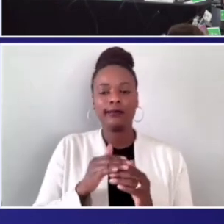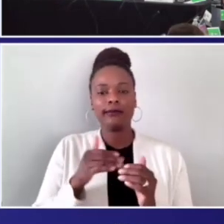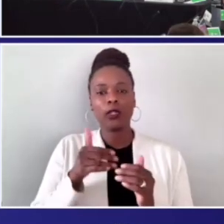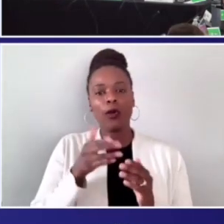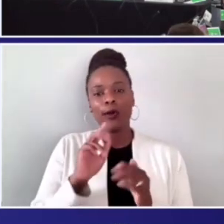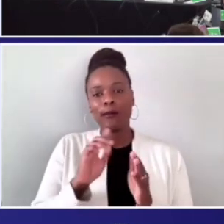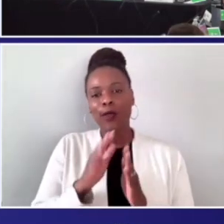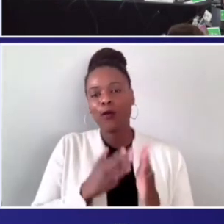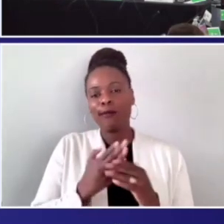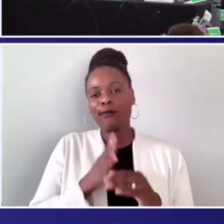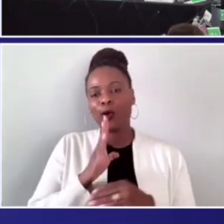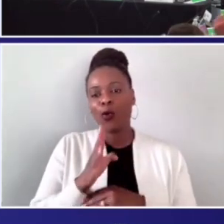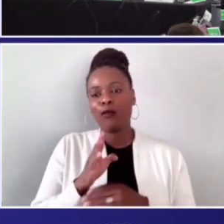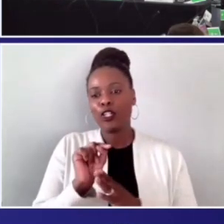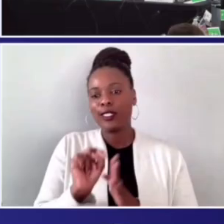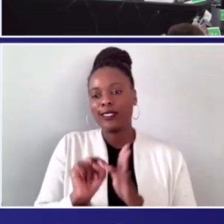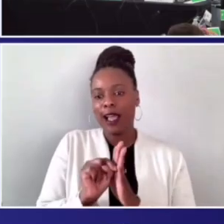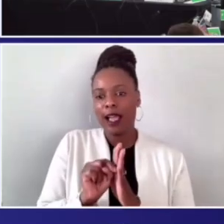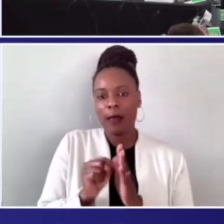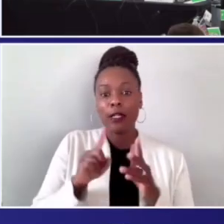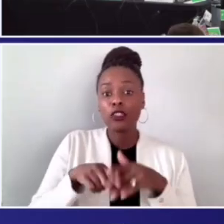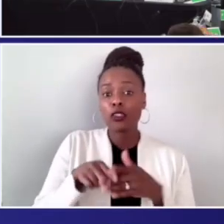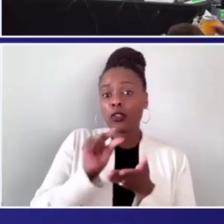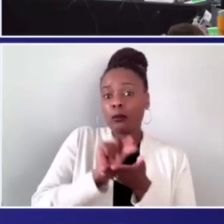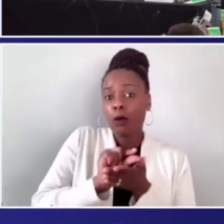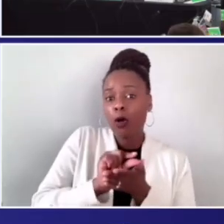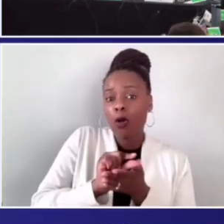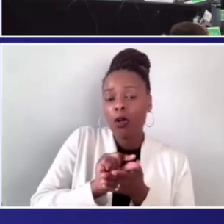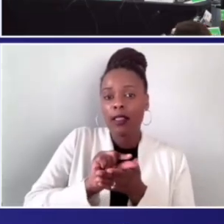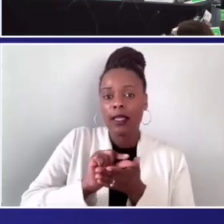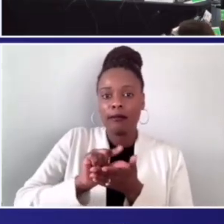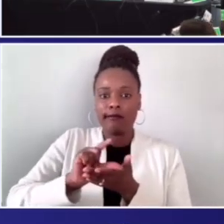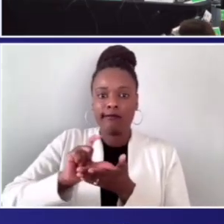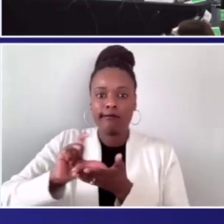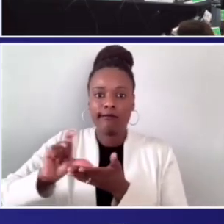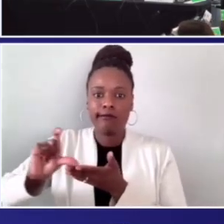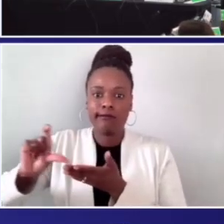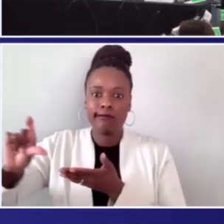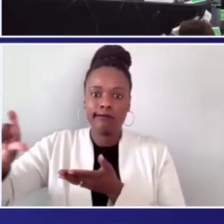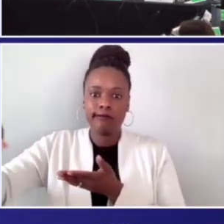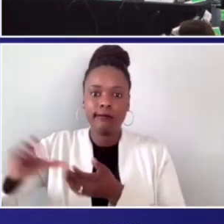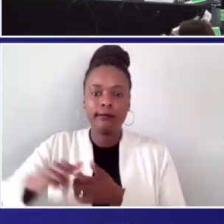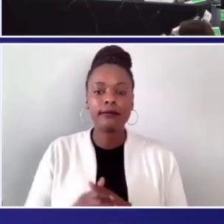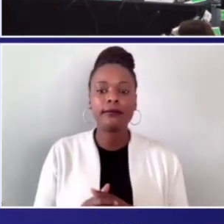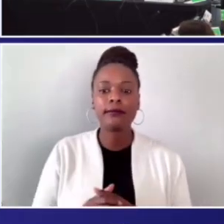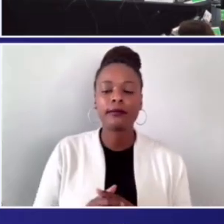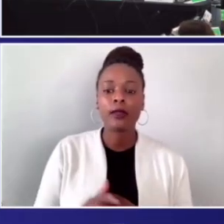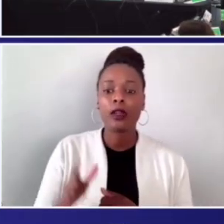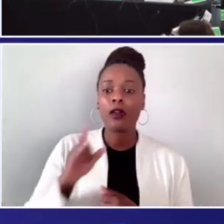make smaller payments at first and larger payments later. For the -- for all the fixed repayment plans,